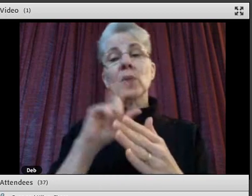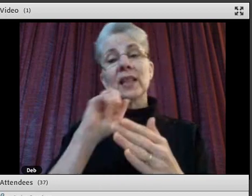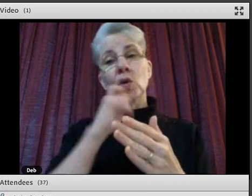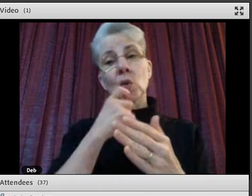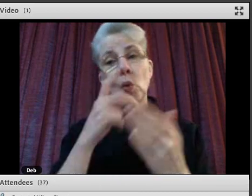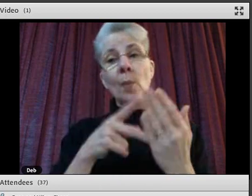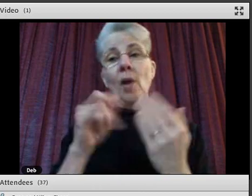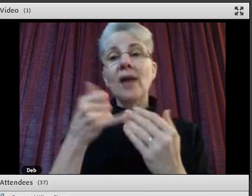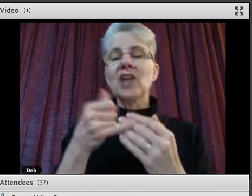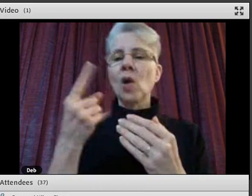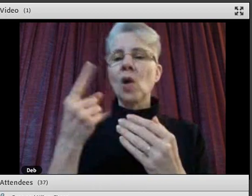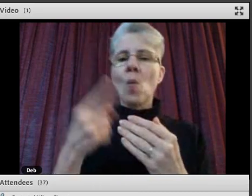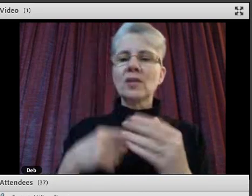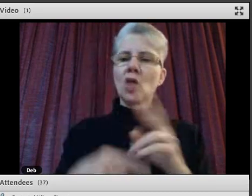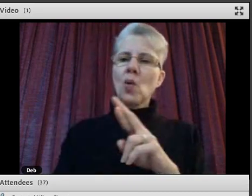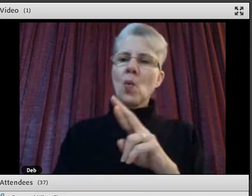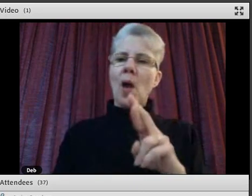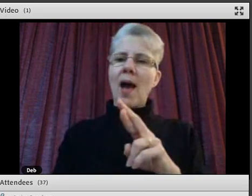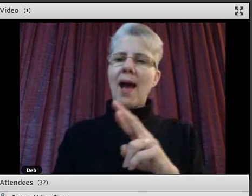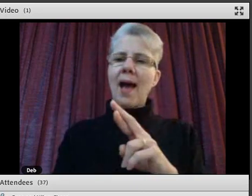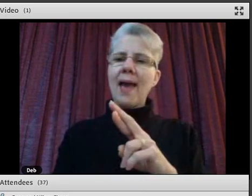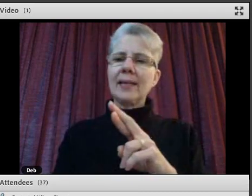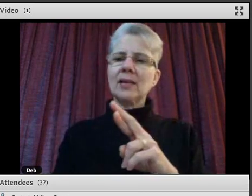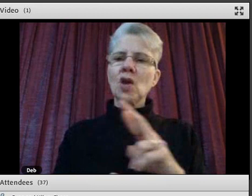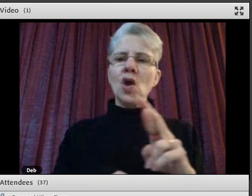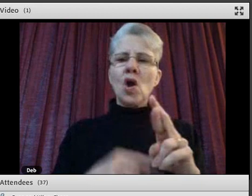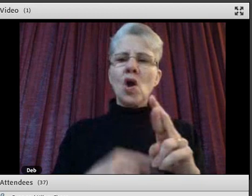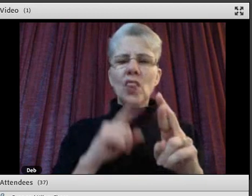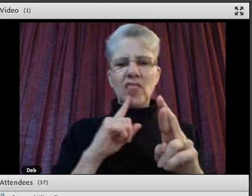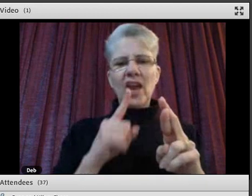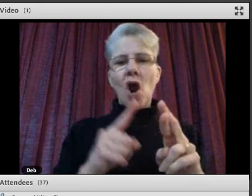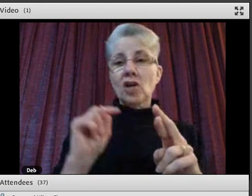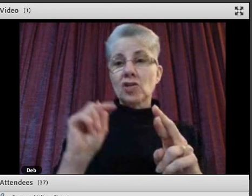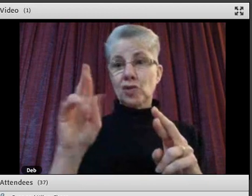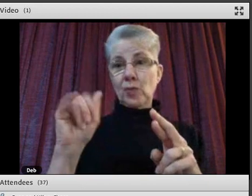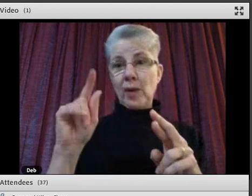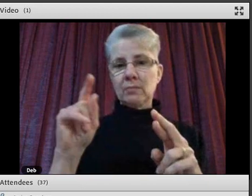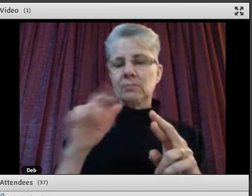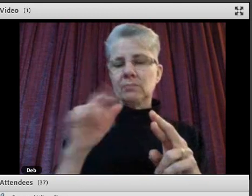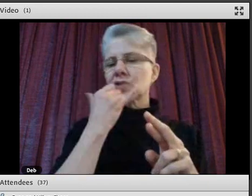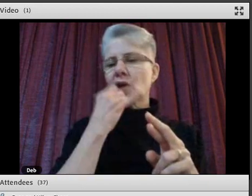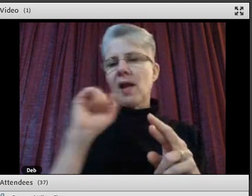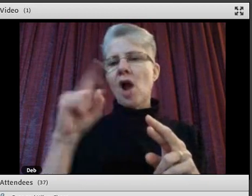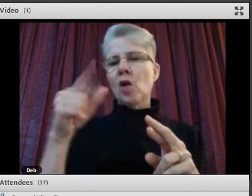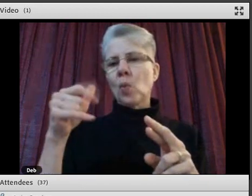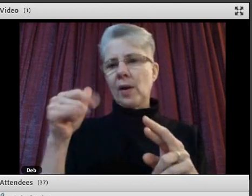The ones on the right, these are aquarium terrariums.